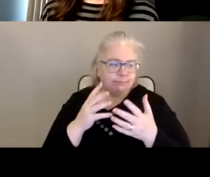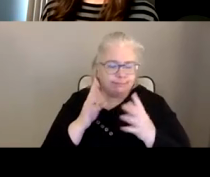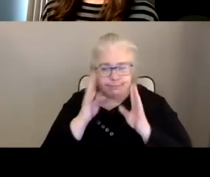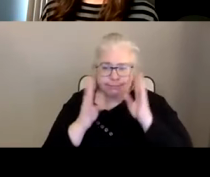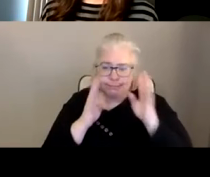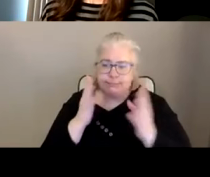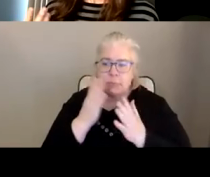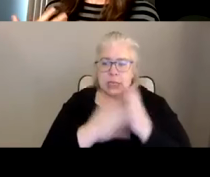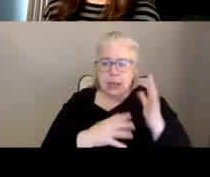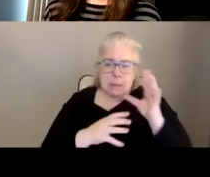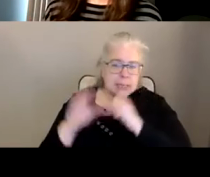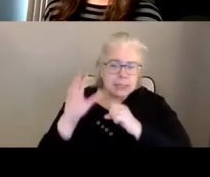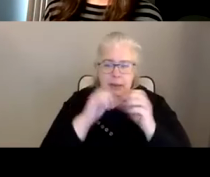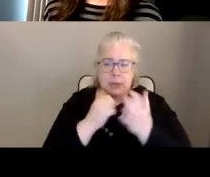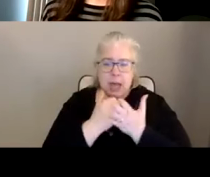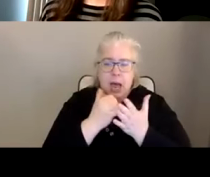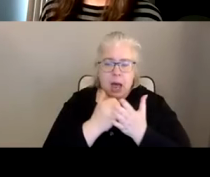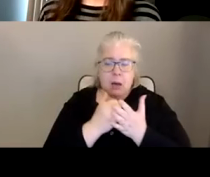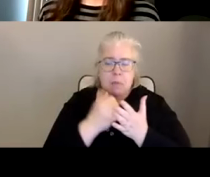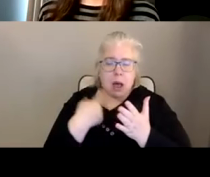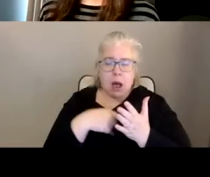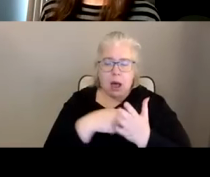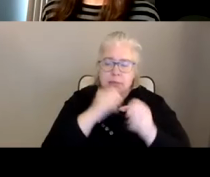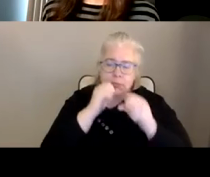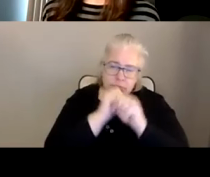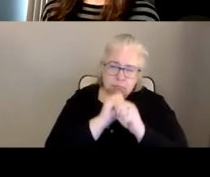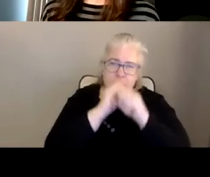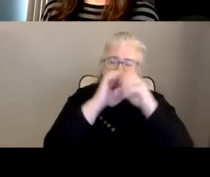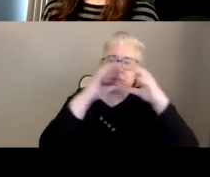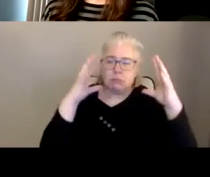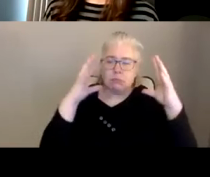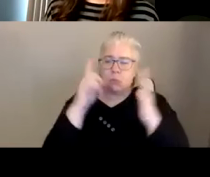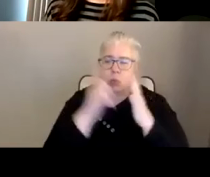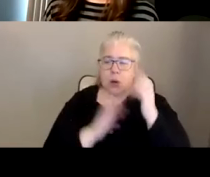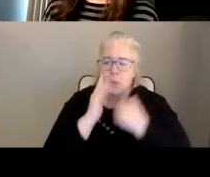that would lead us to a pretty solid budgetary estimate.